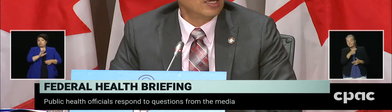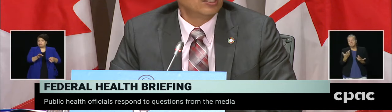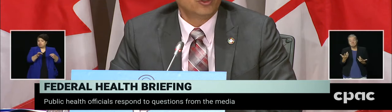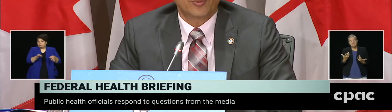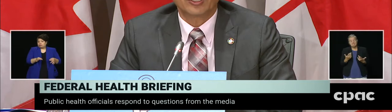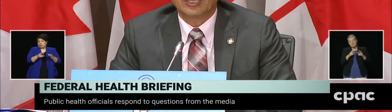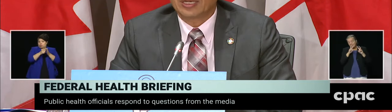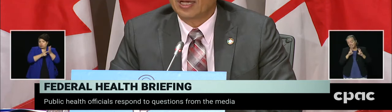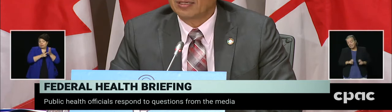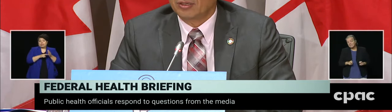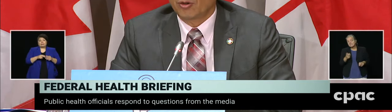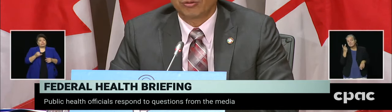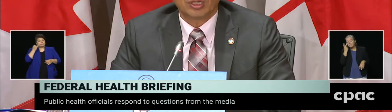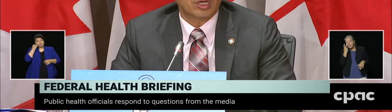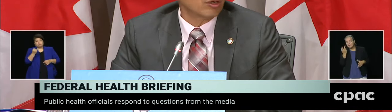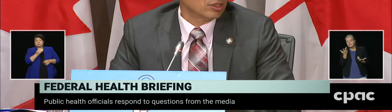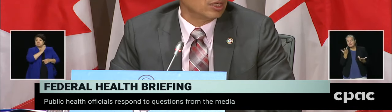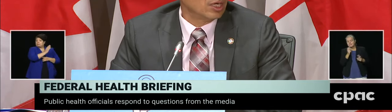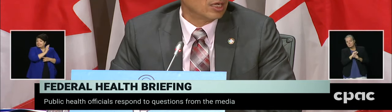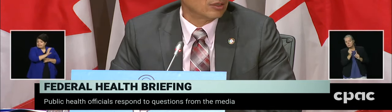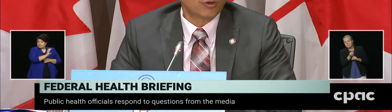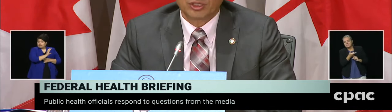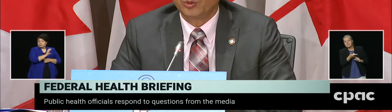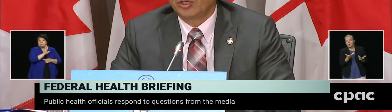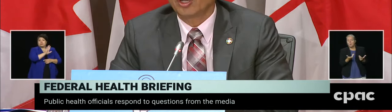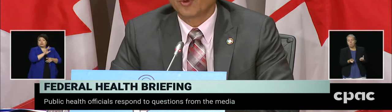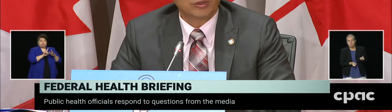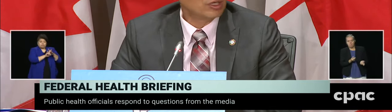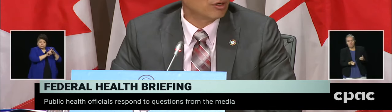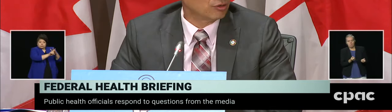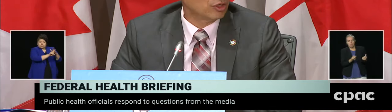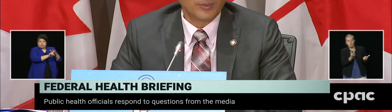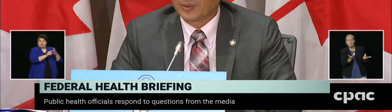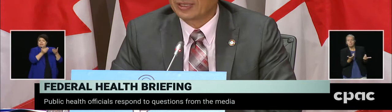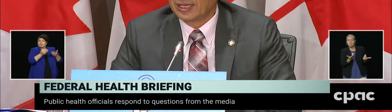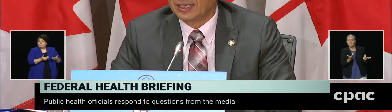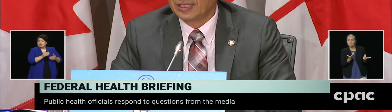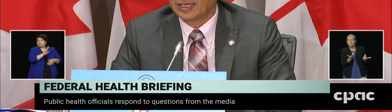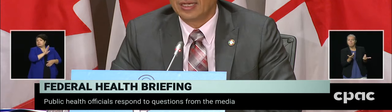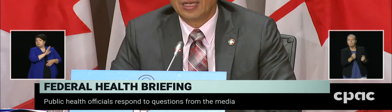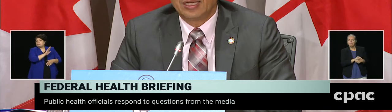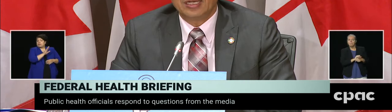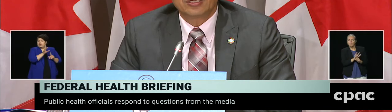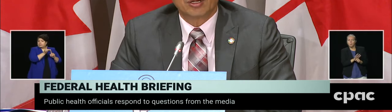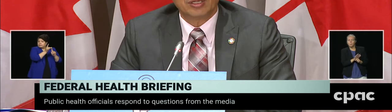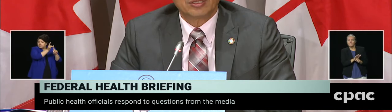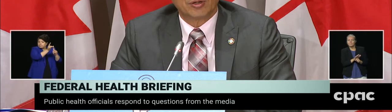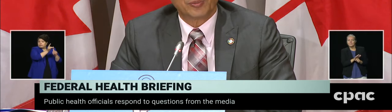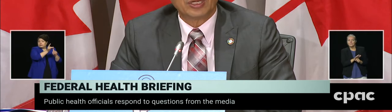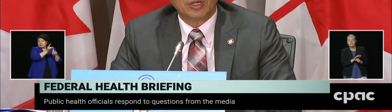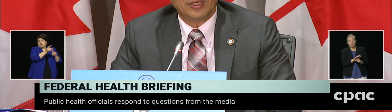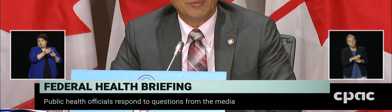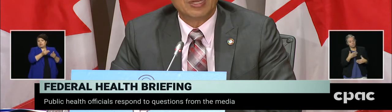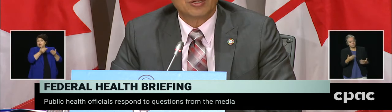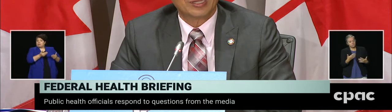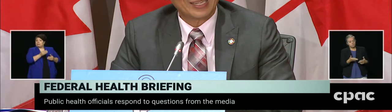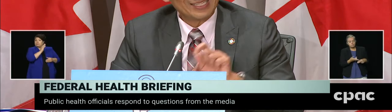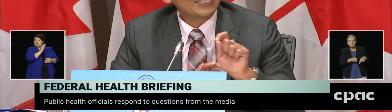BASICALLY, IT'S THE SAME PRINCIPLE IN BC, GIVEN WHAT HAPPENED WITH THE NUMBER OF